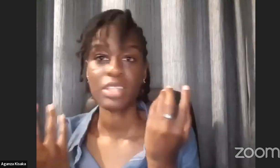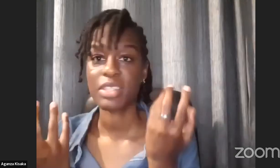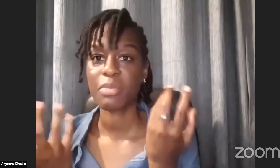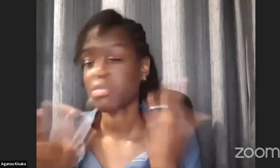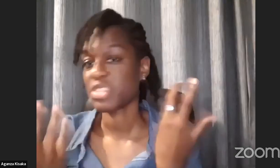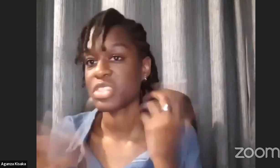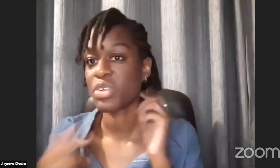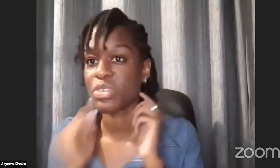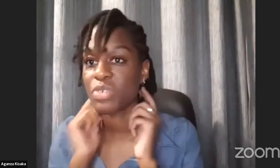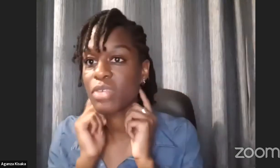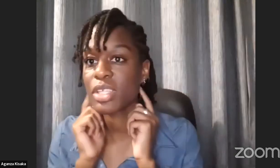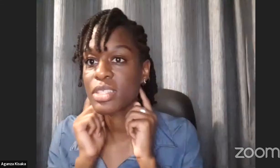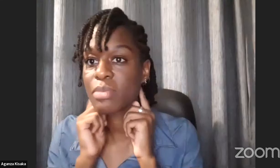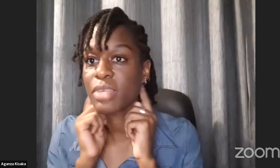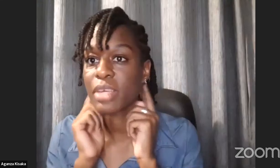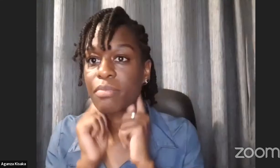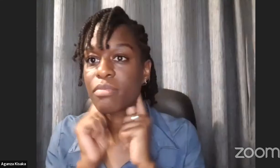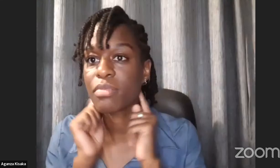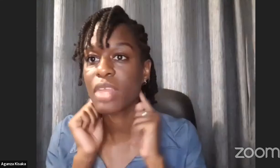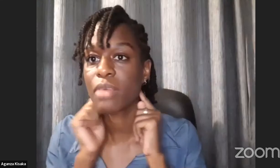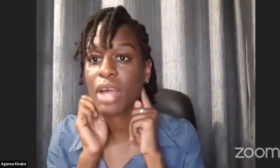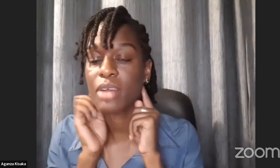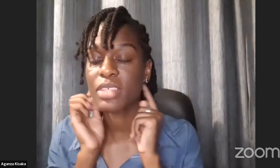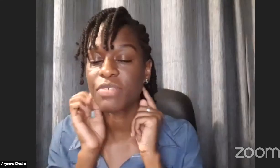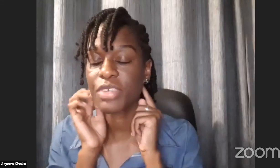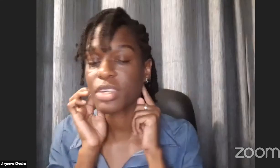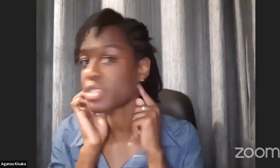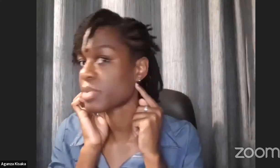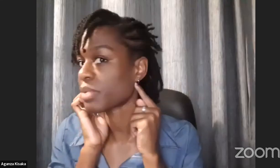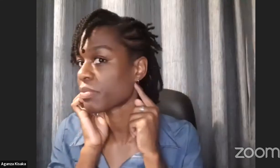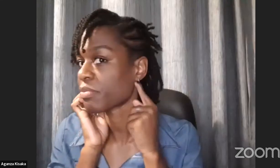and some just go through it really simply. How's for you Karishma?